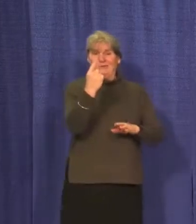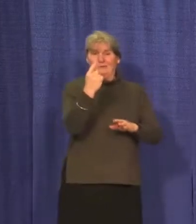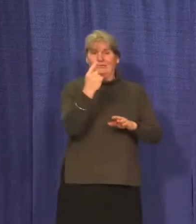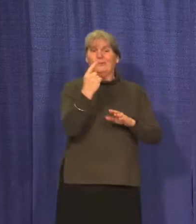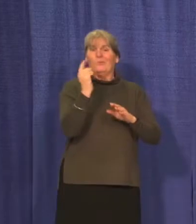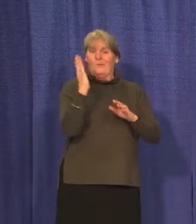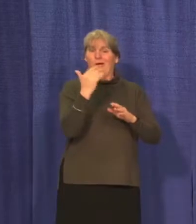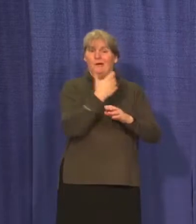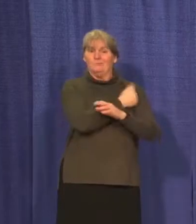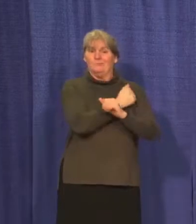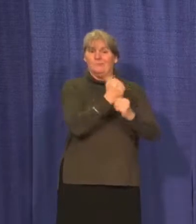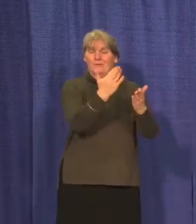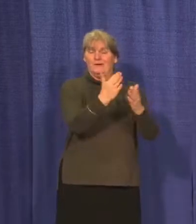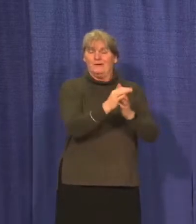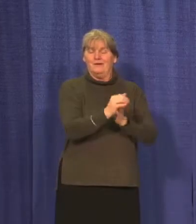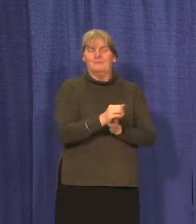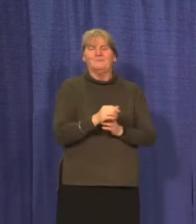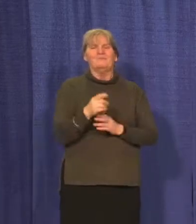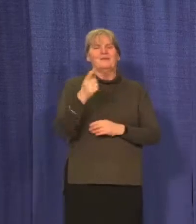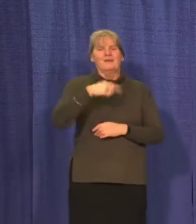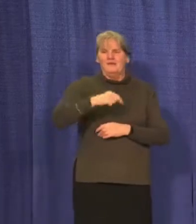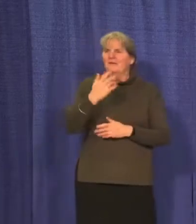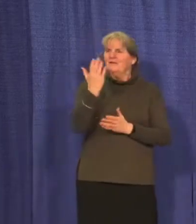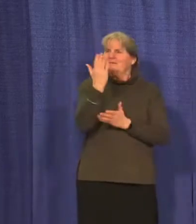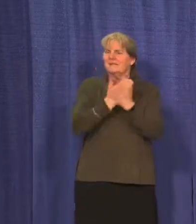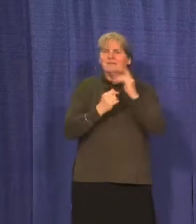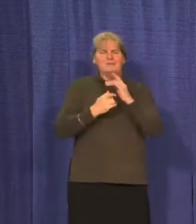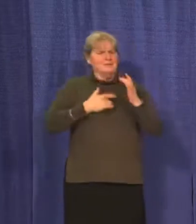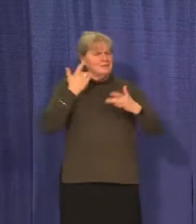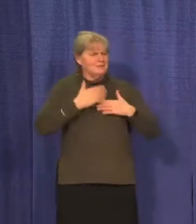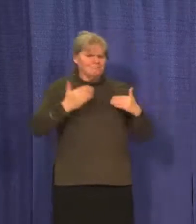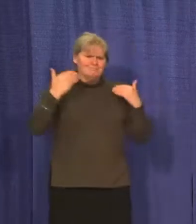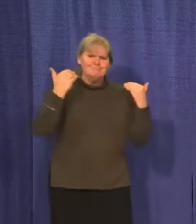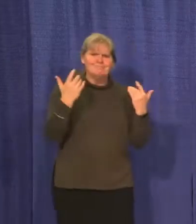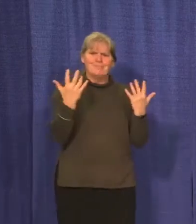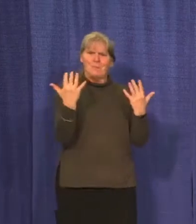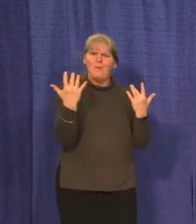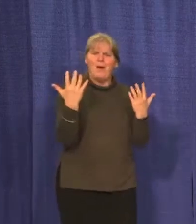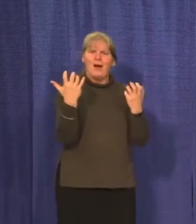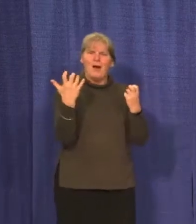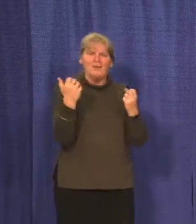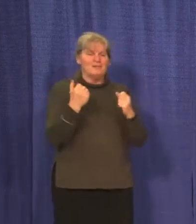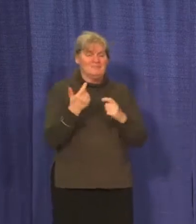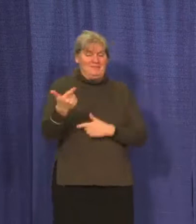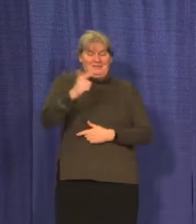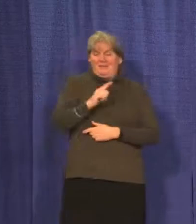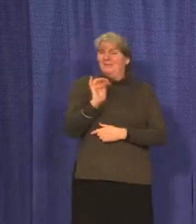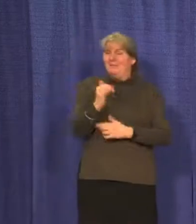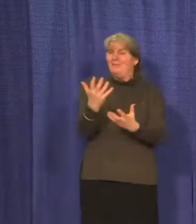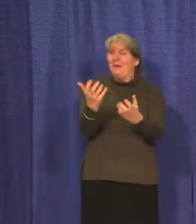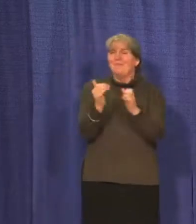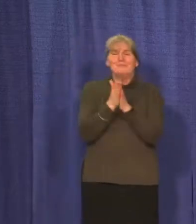So I know, and I have heard from many, who can't wait to get in line for their shot. I am one of those waiting for my